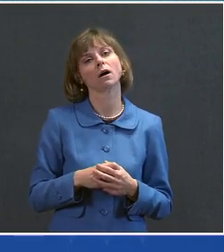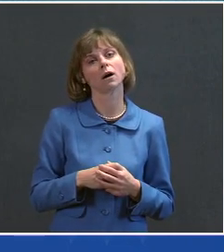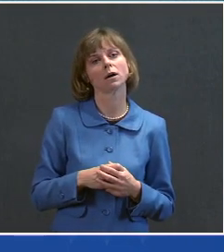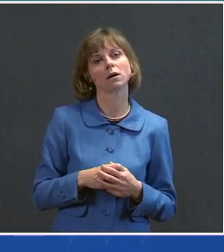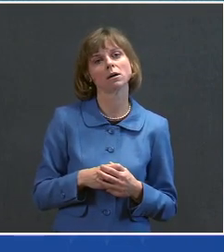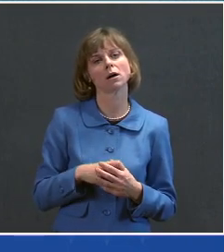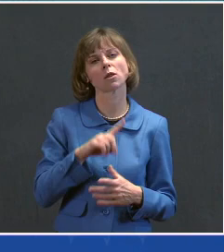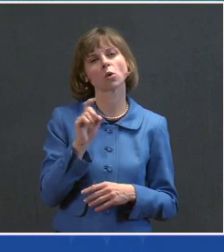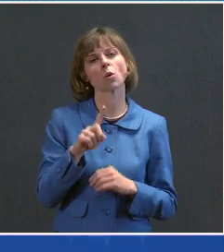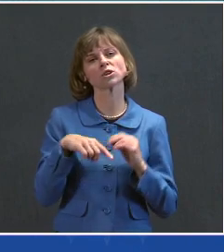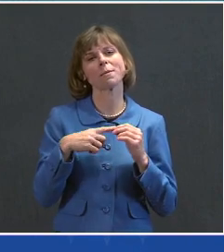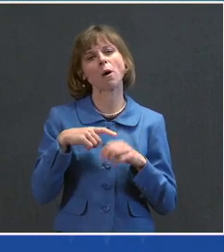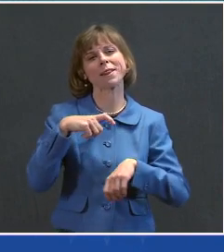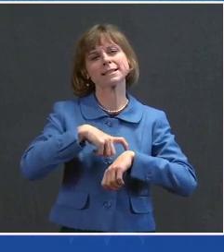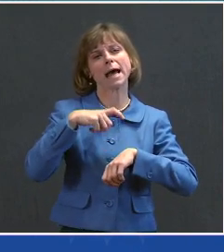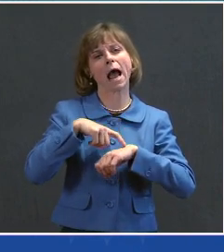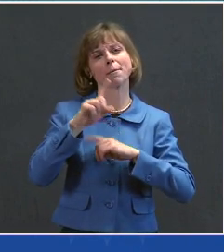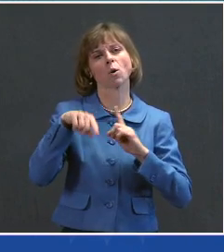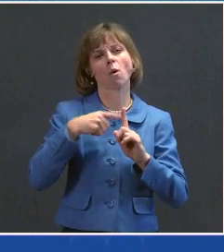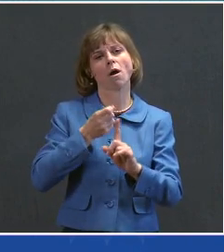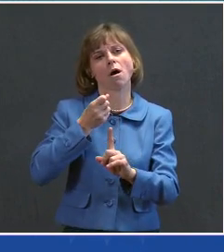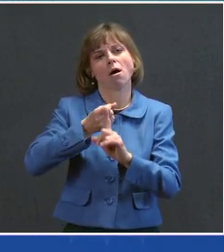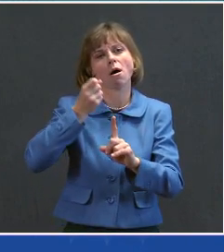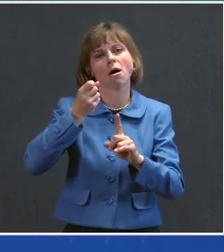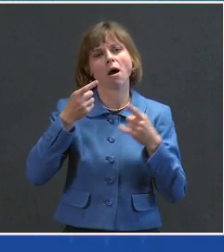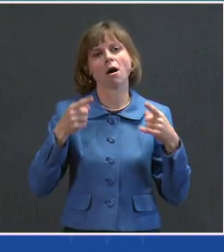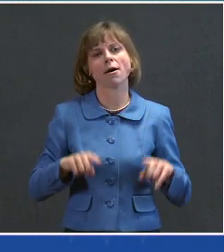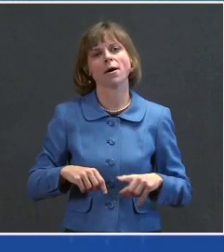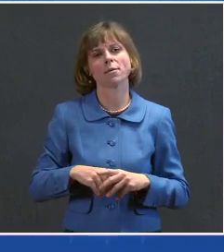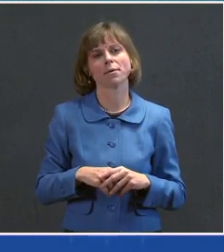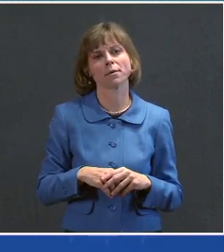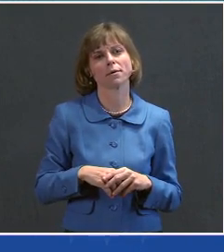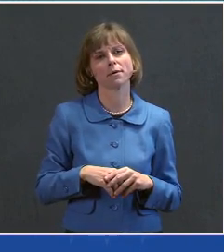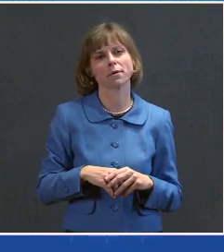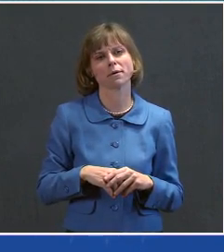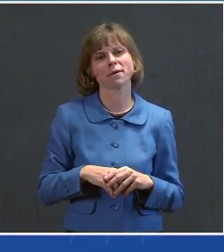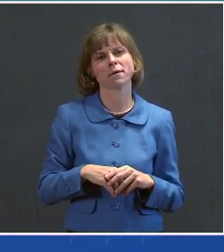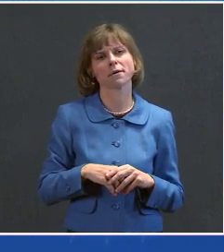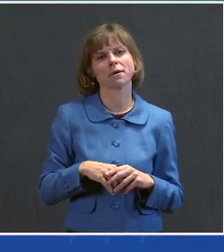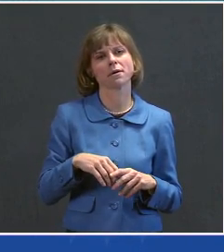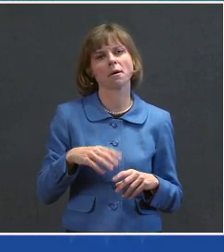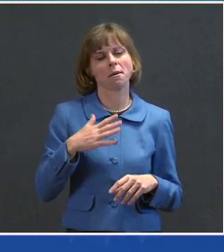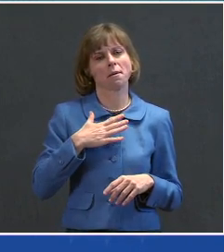It's our understanding that the time that it's going to take